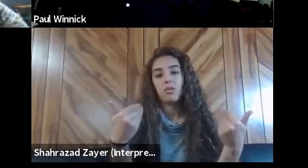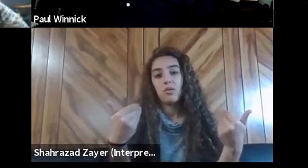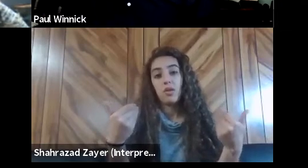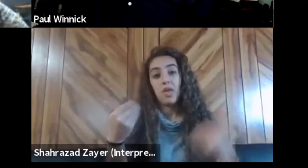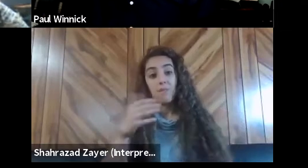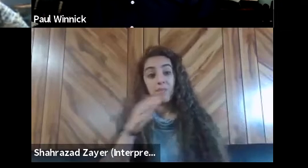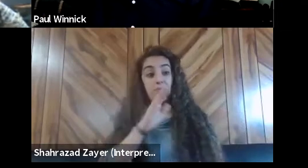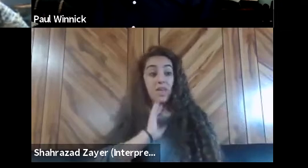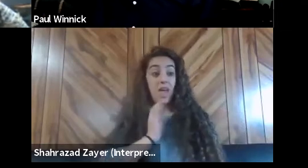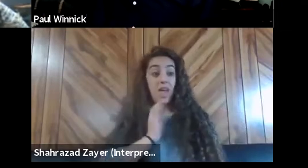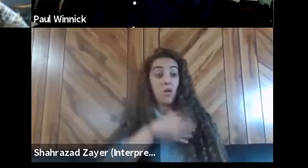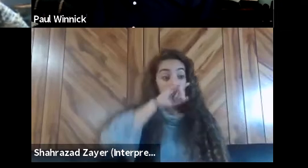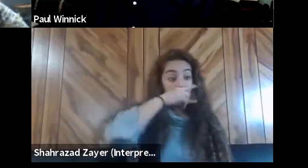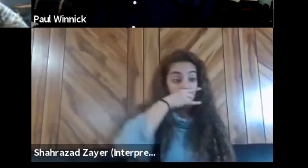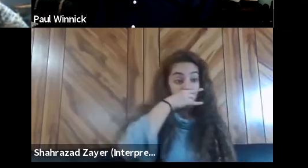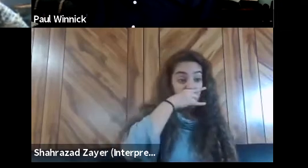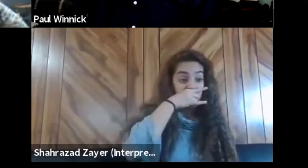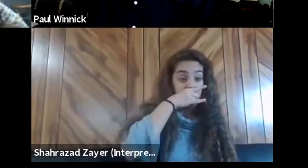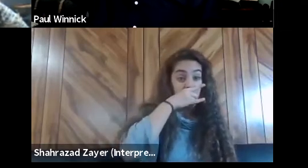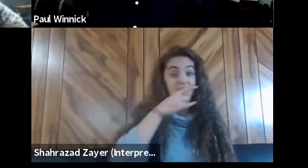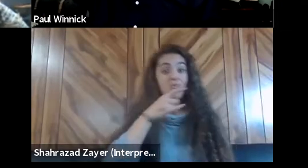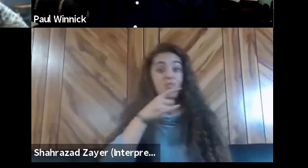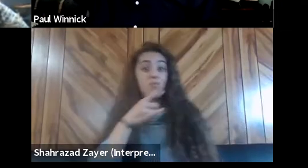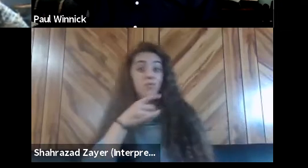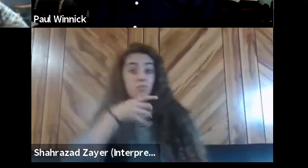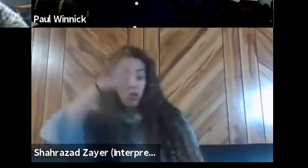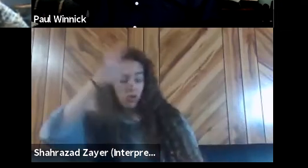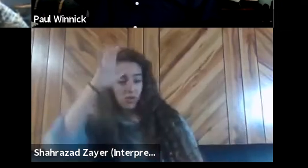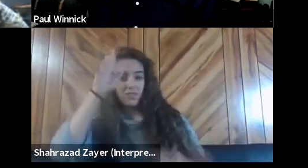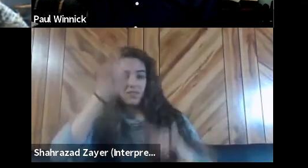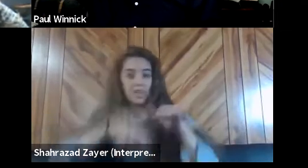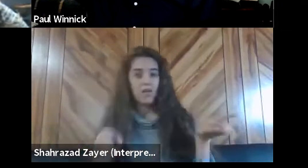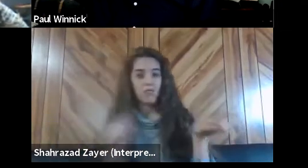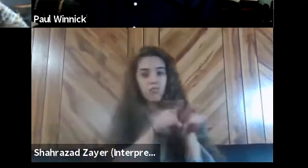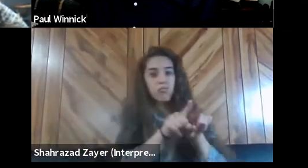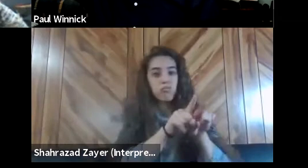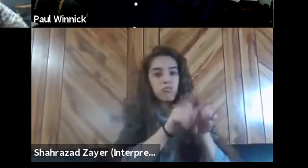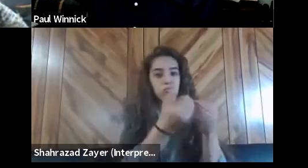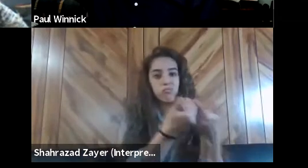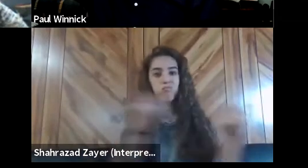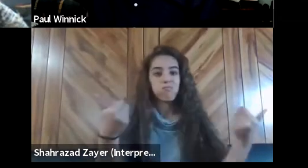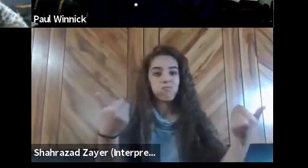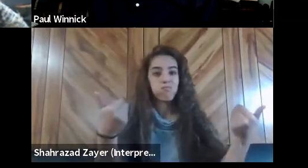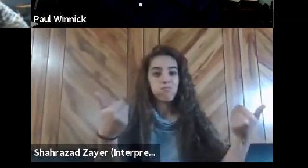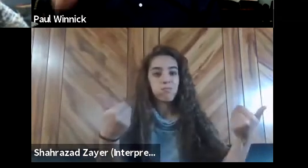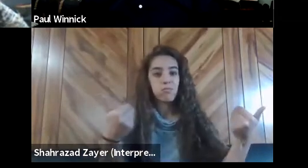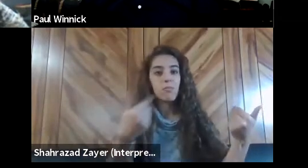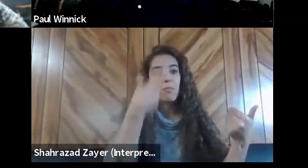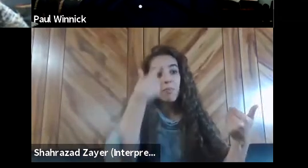get them used to talking to other adults and to be able to